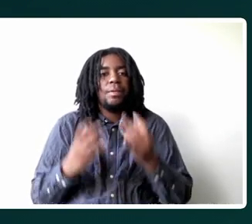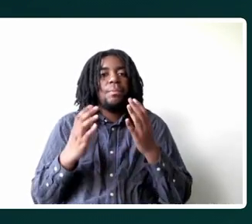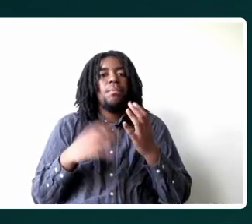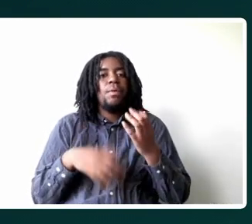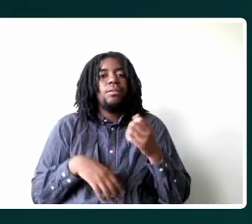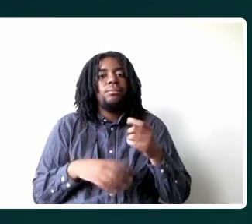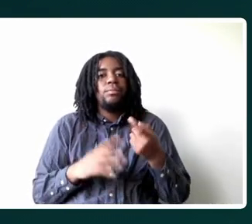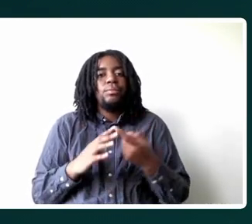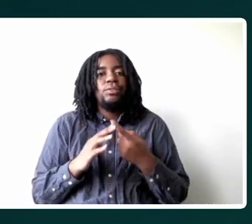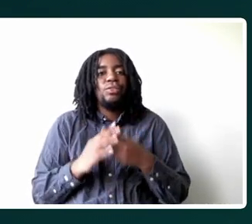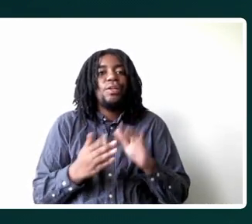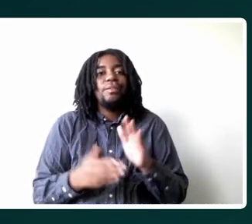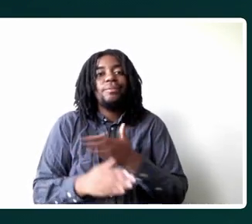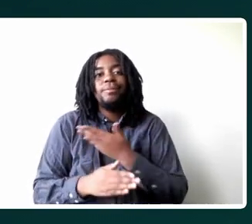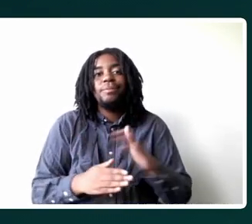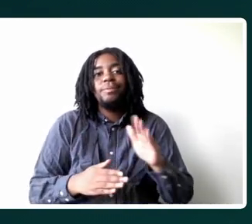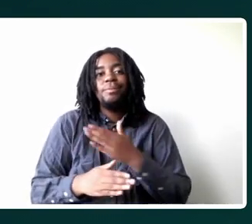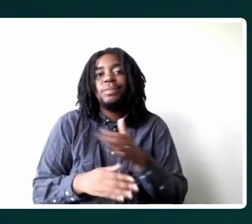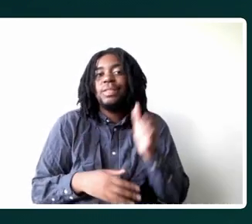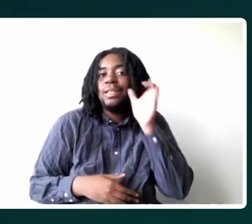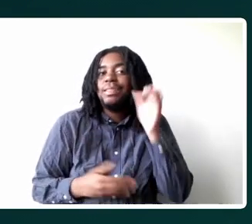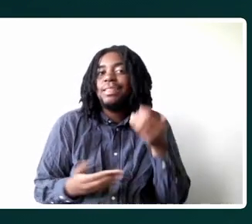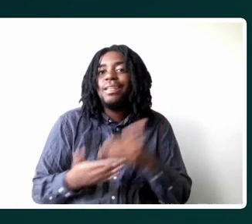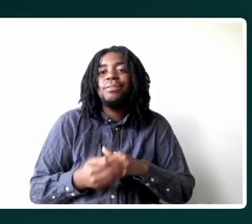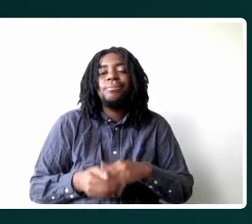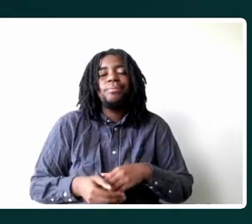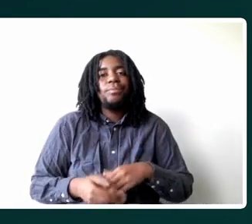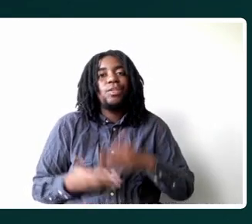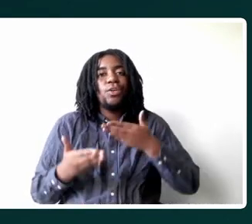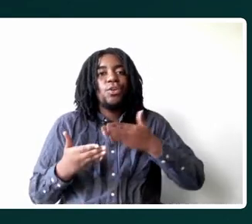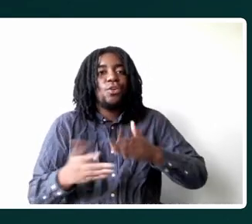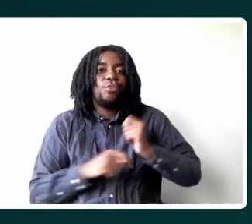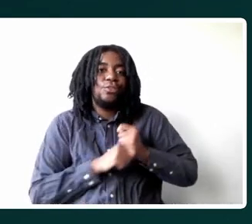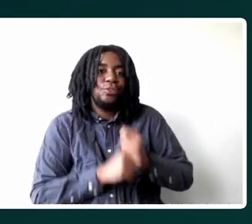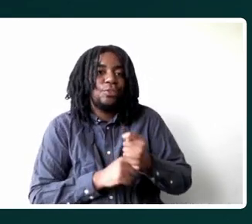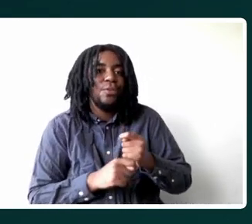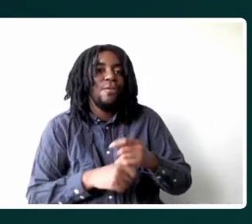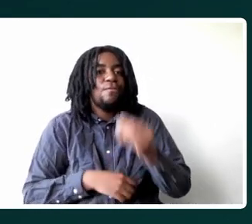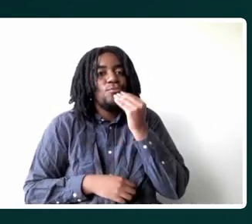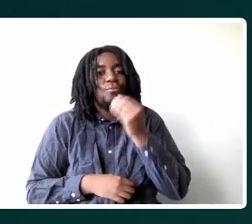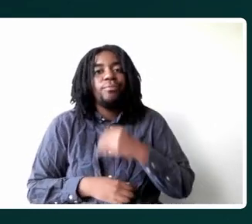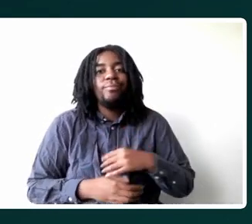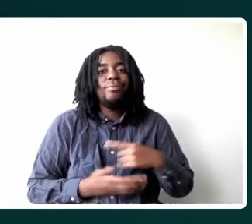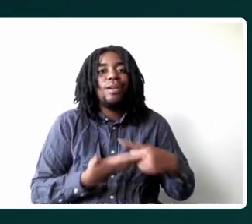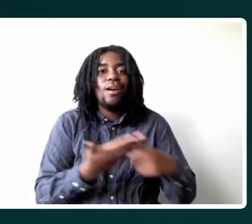to cook traditional foods, and to talk about their cultural traditions. For many families,